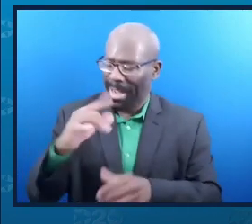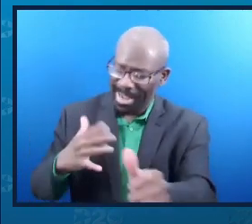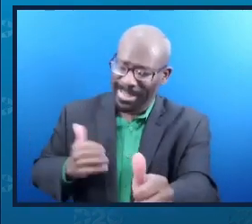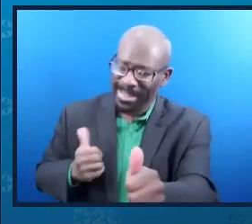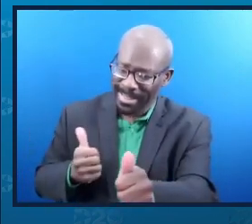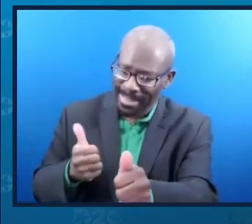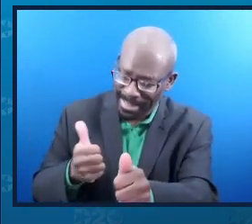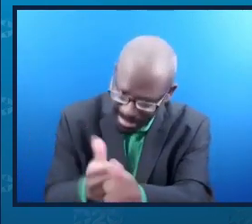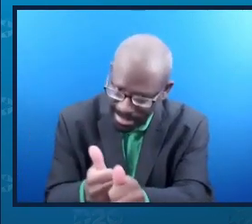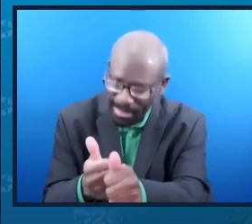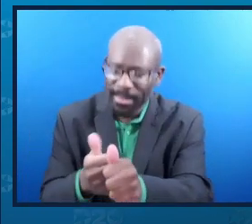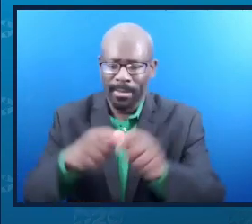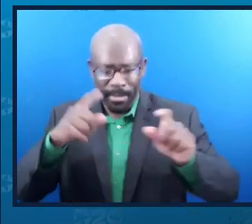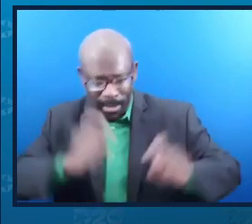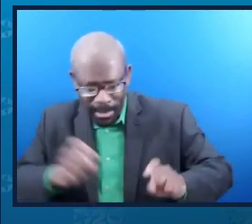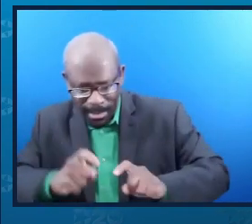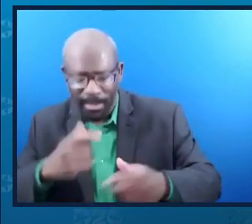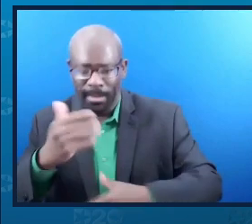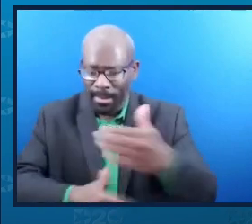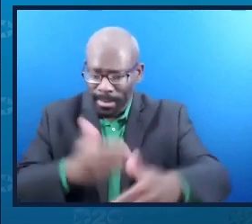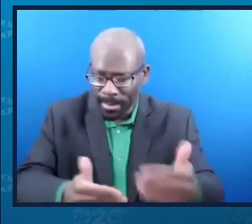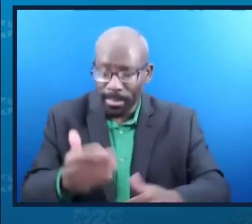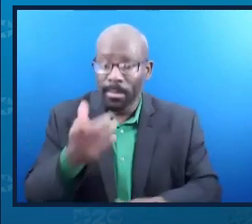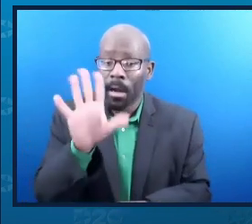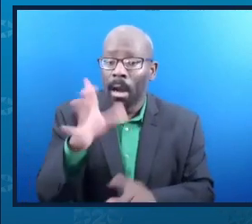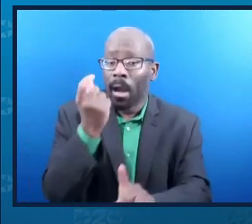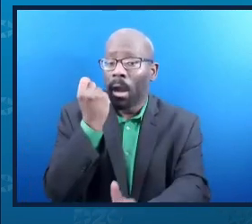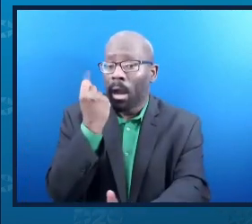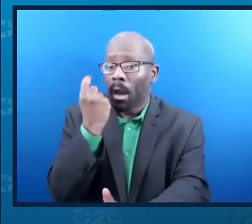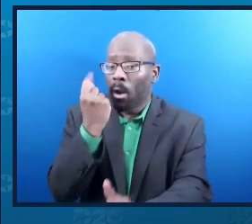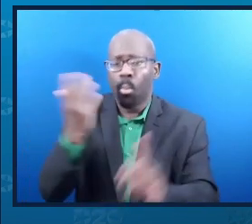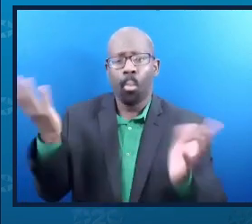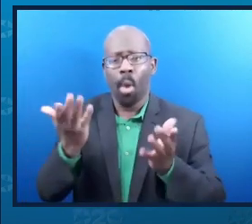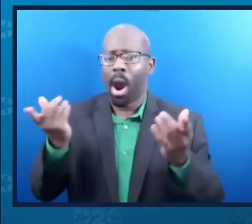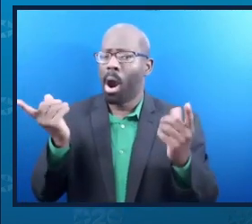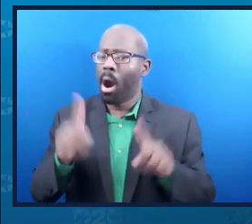SURVIVORS, THAT WHAT HAPPENED TO THEM, MATTERS.